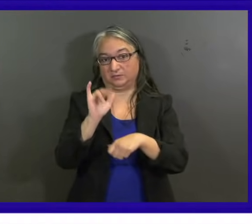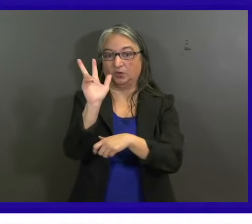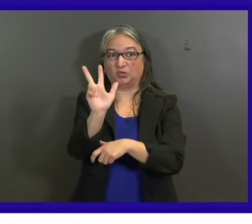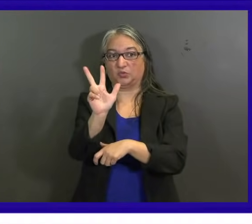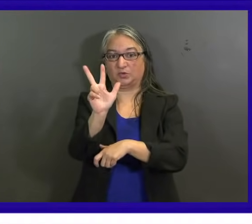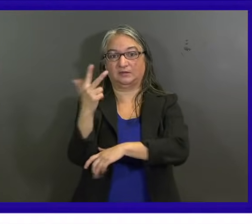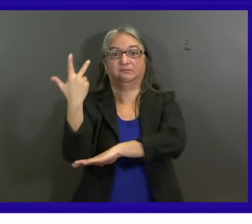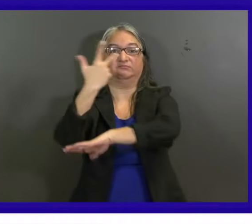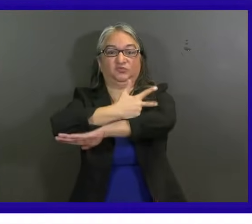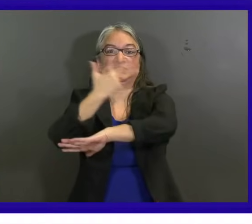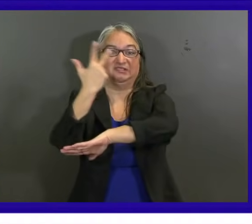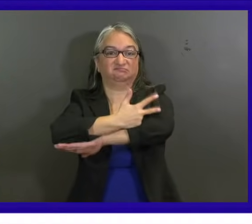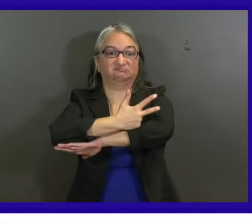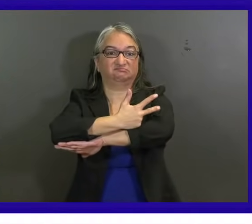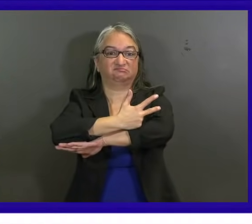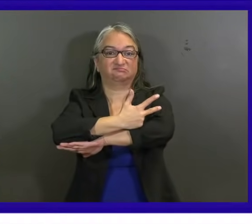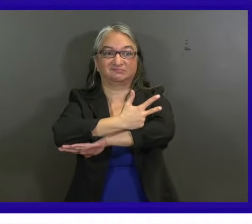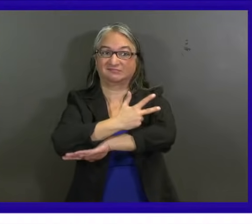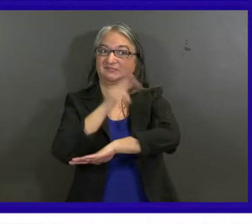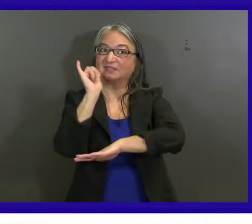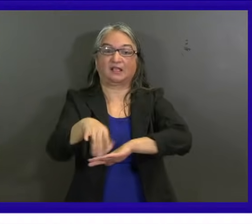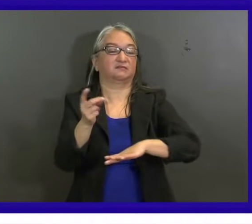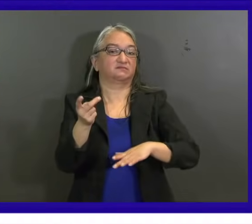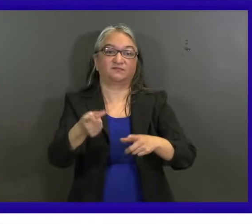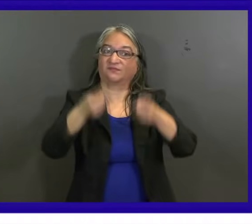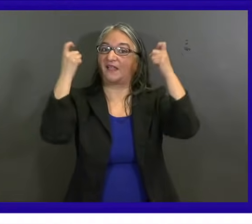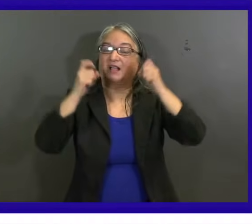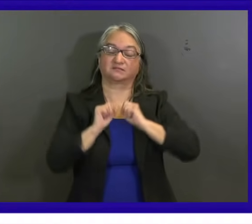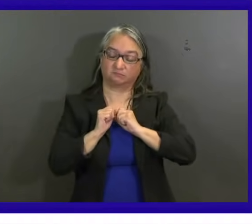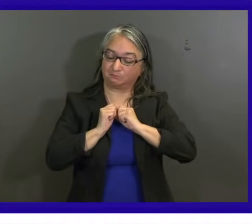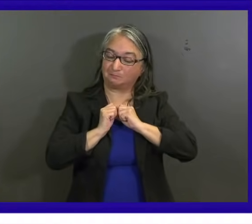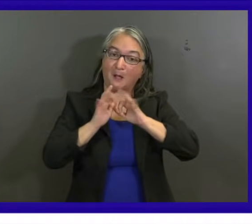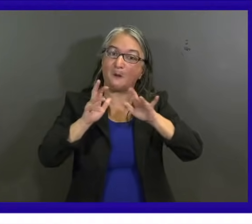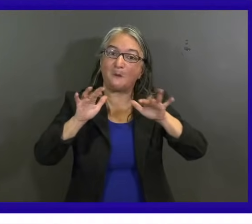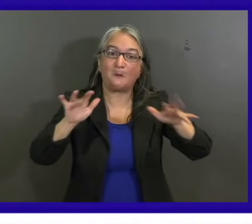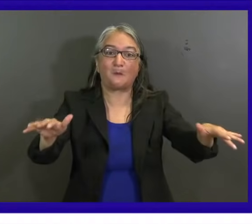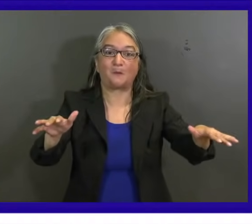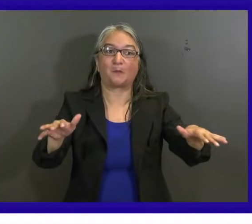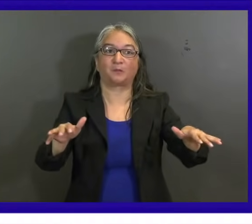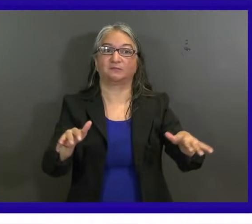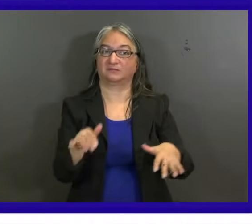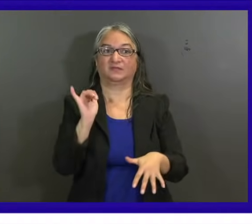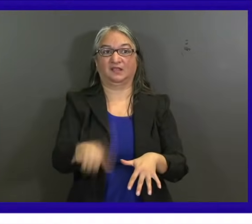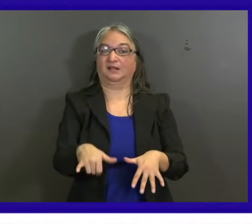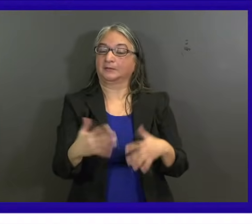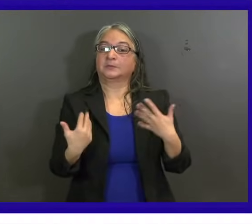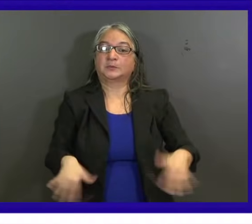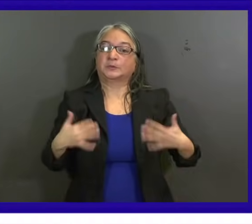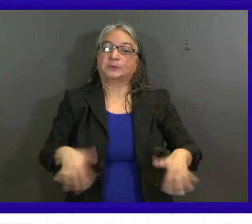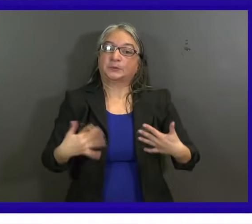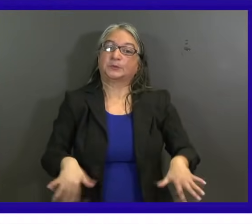there the effective reproduction number again that number the the average amount of individuals that